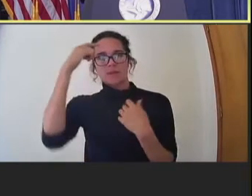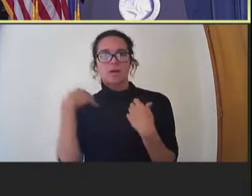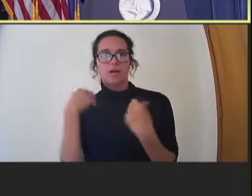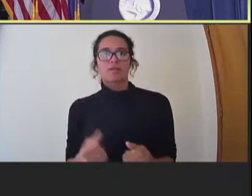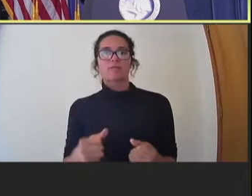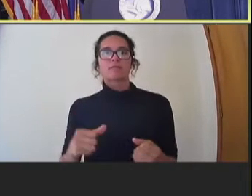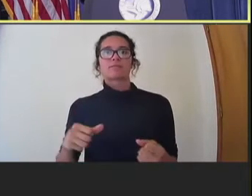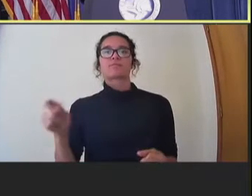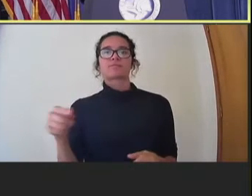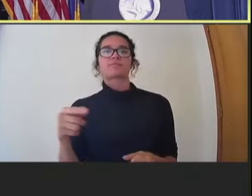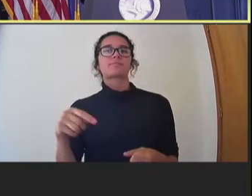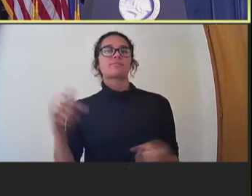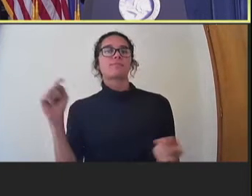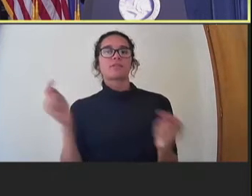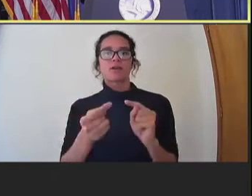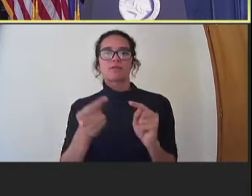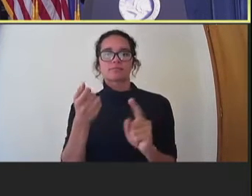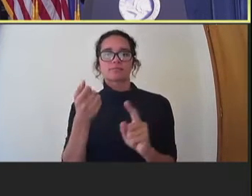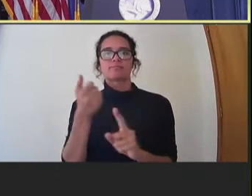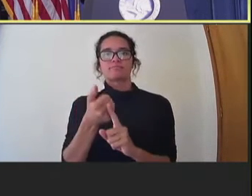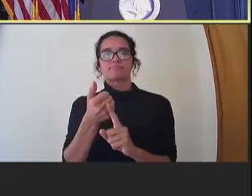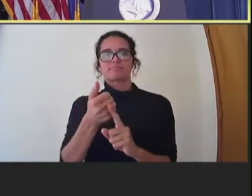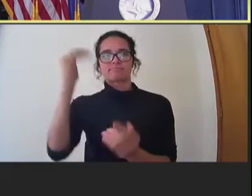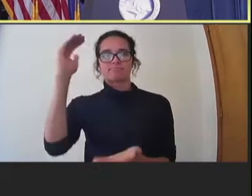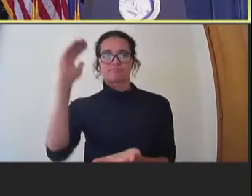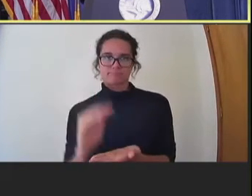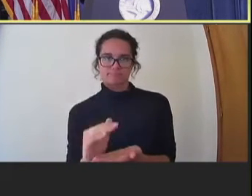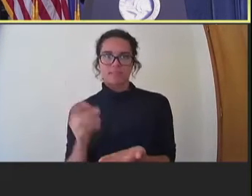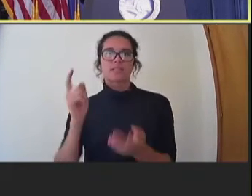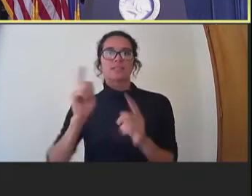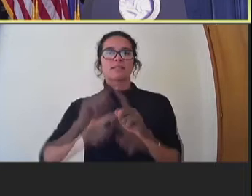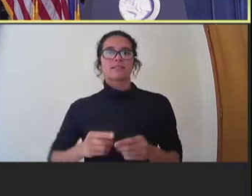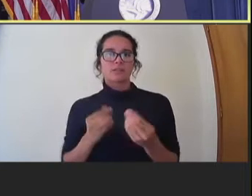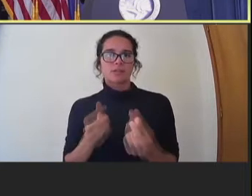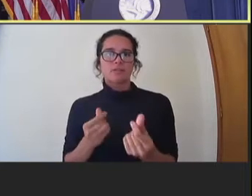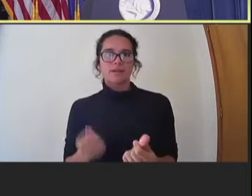substance use disorder treatment, and more. So, you're going to be hearing more about how